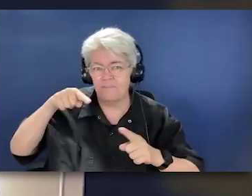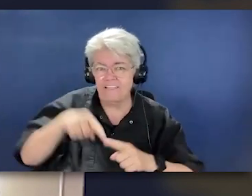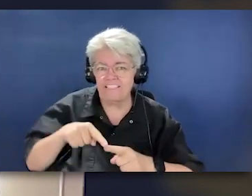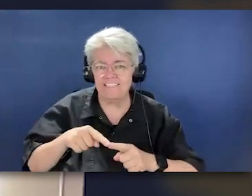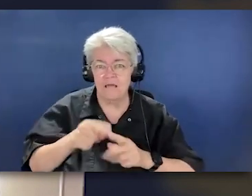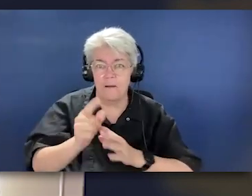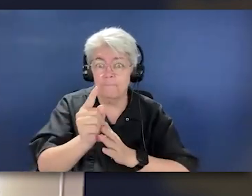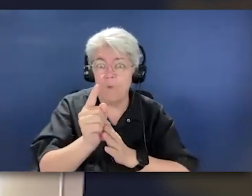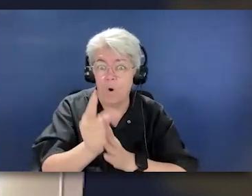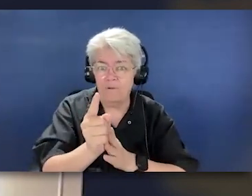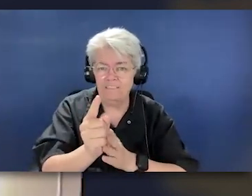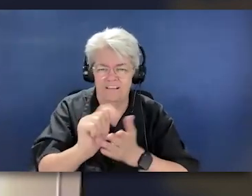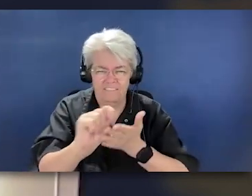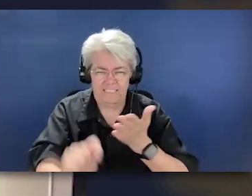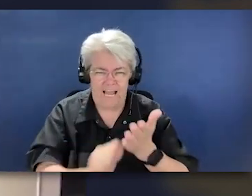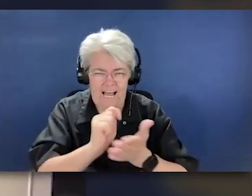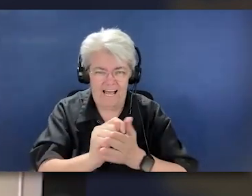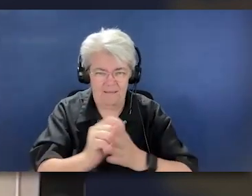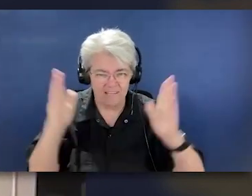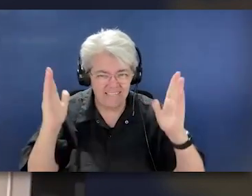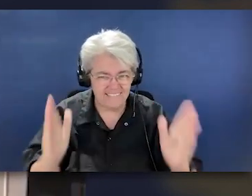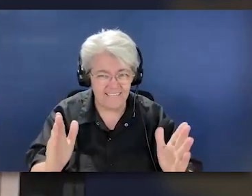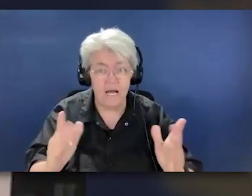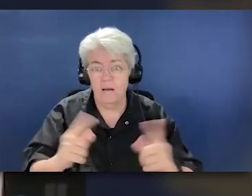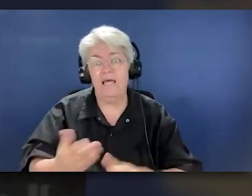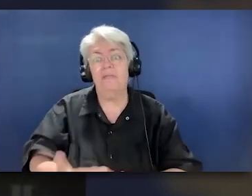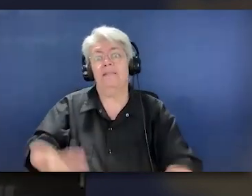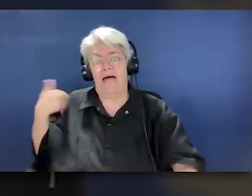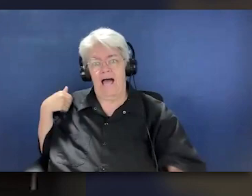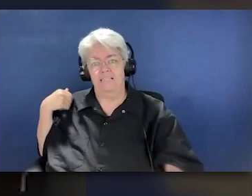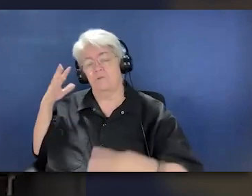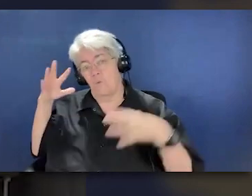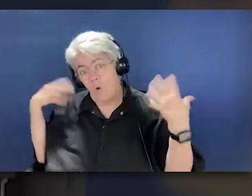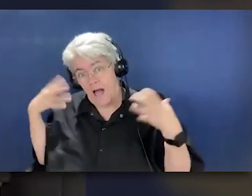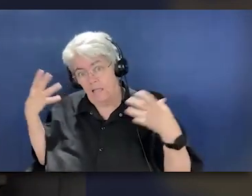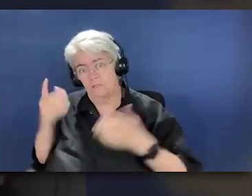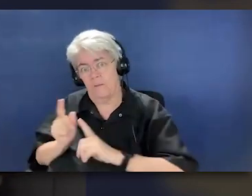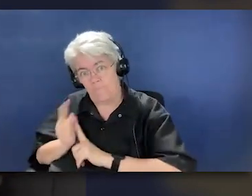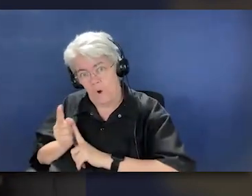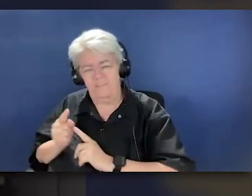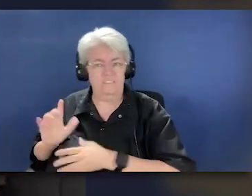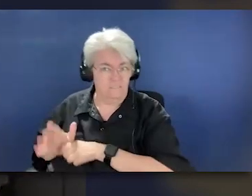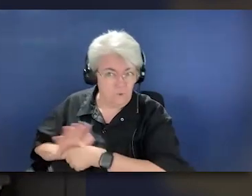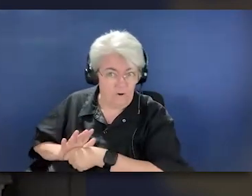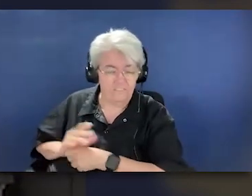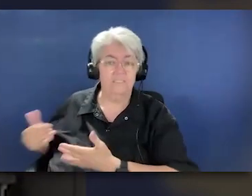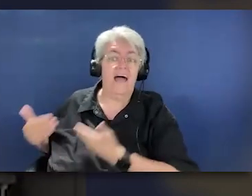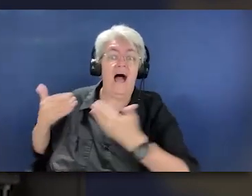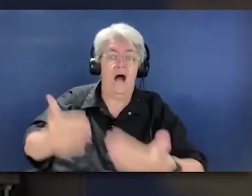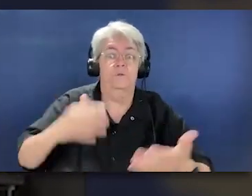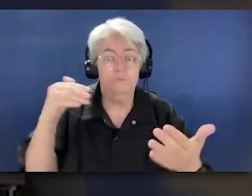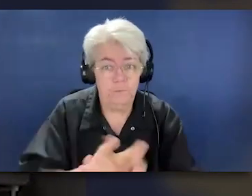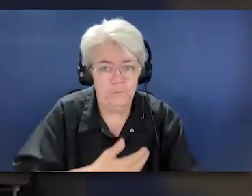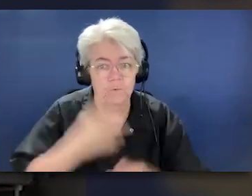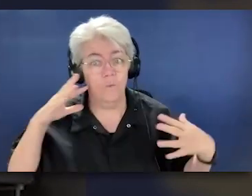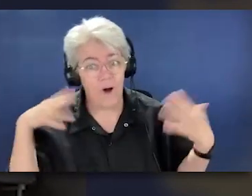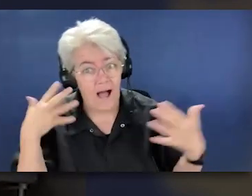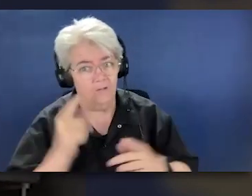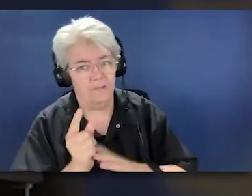we find ourselves in after the last wild moment. Is anybody feeling a little like, "I’ve had enough